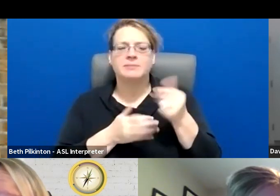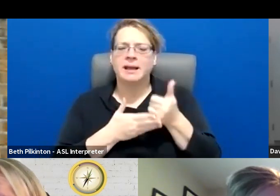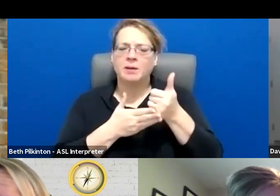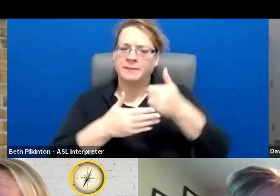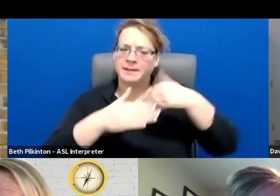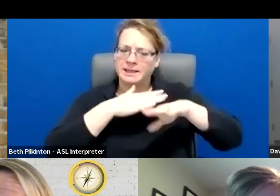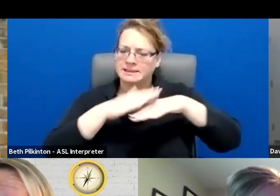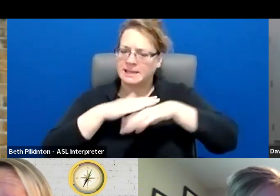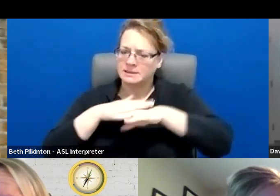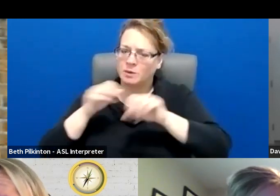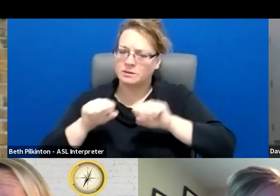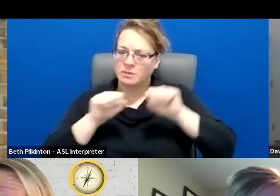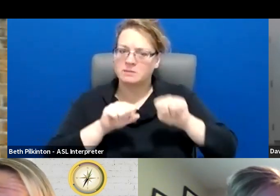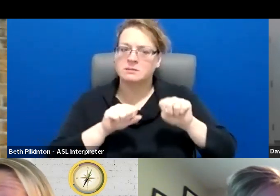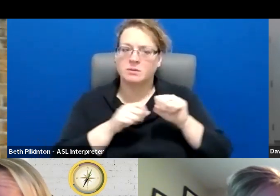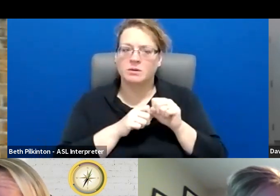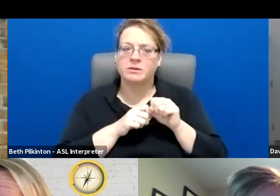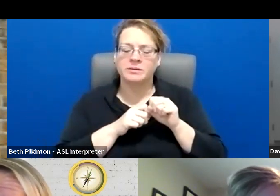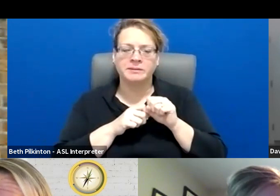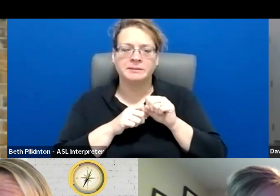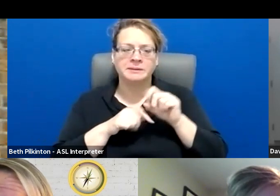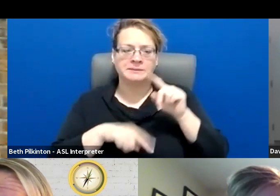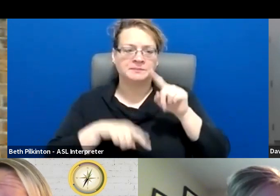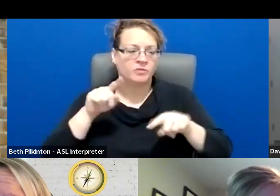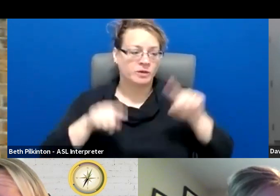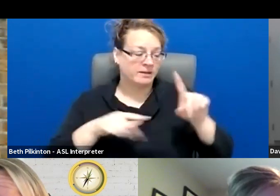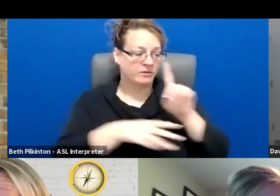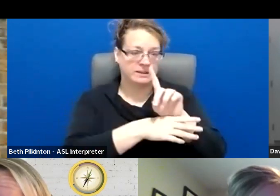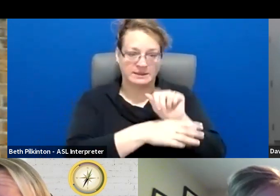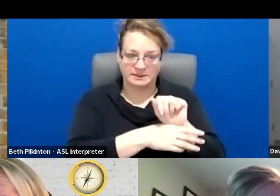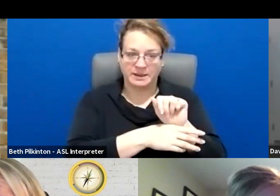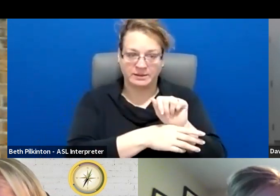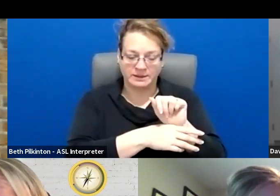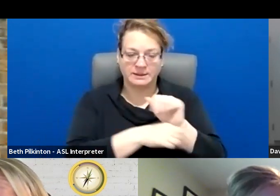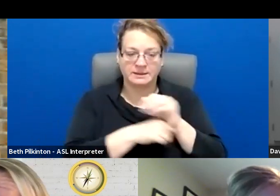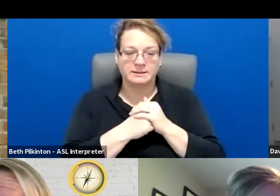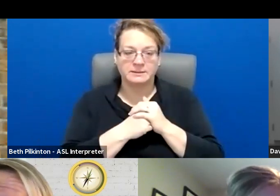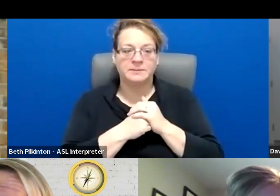Throughout the hiring process.